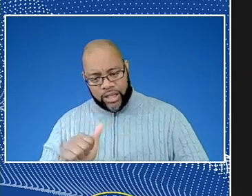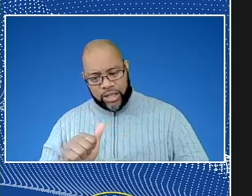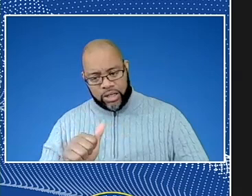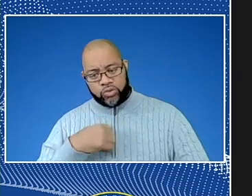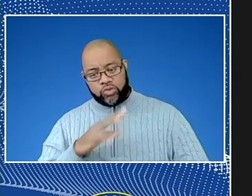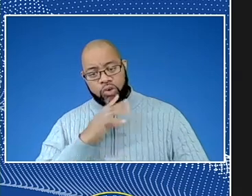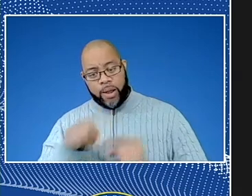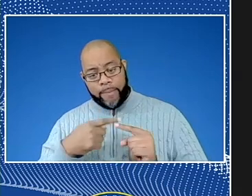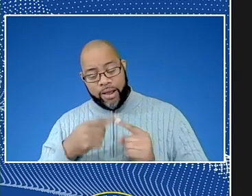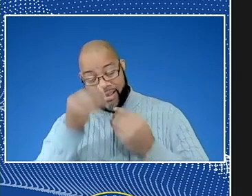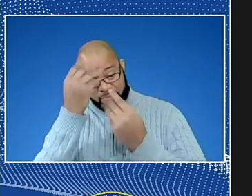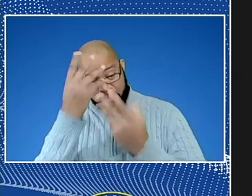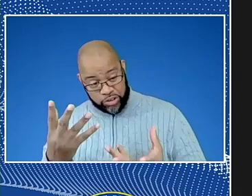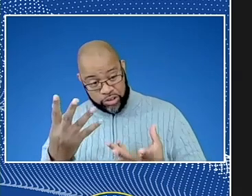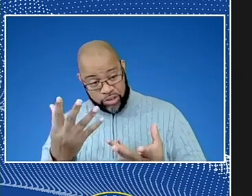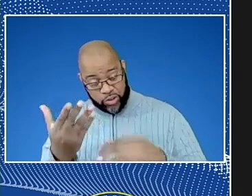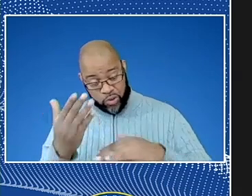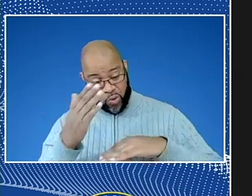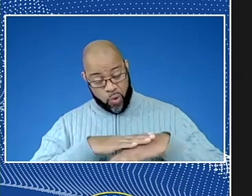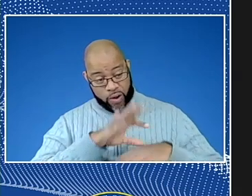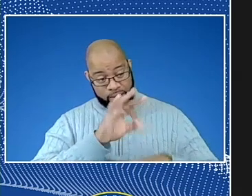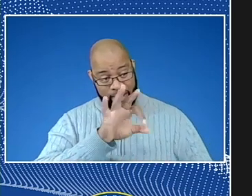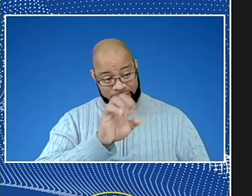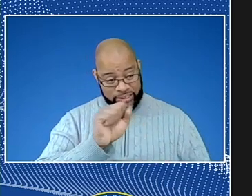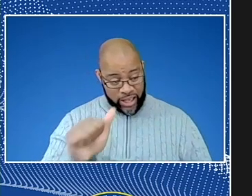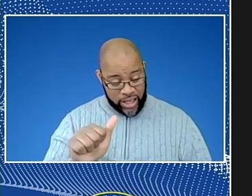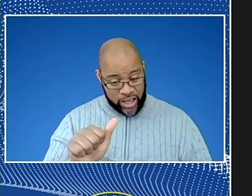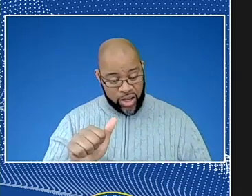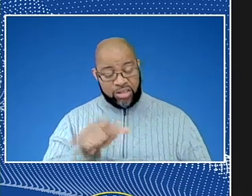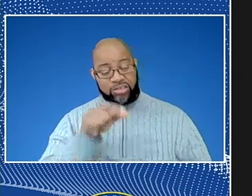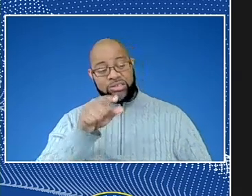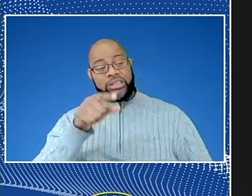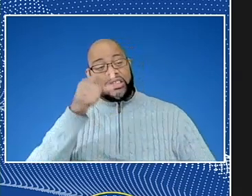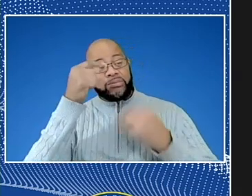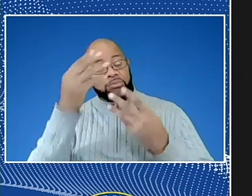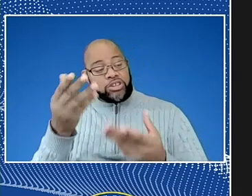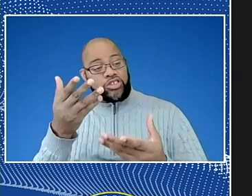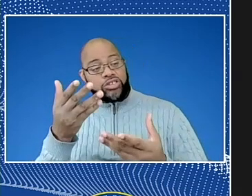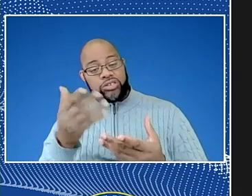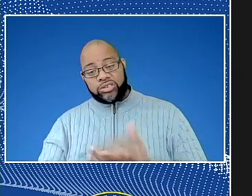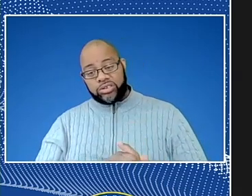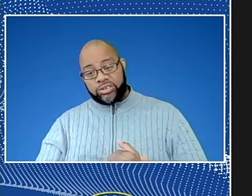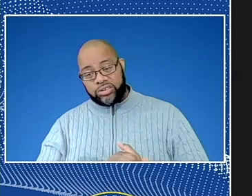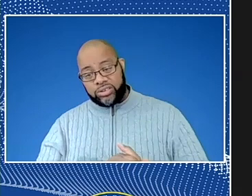information on the FAFSA or the information as a result of the FAFSA?